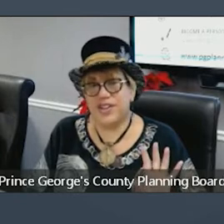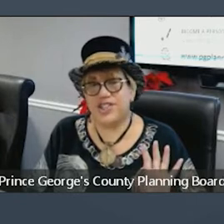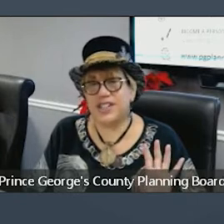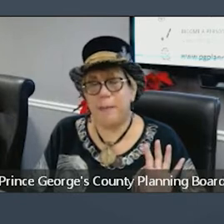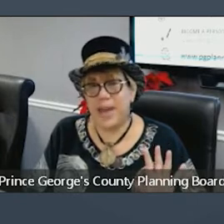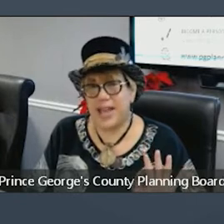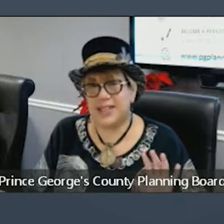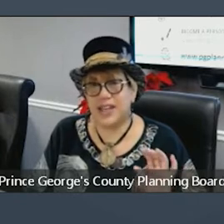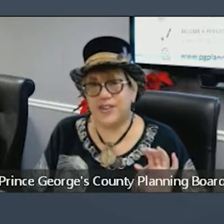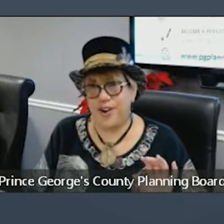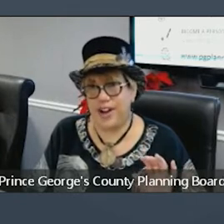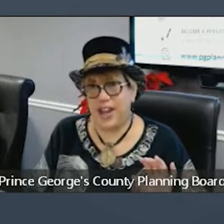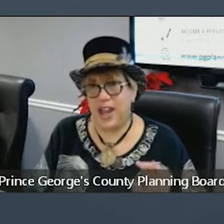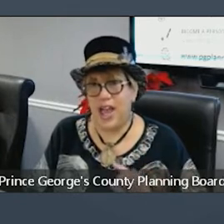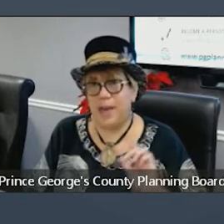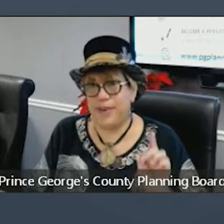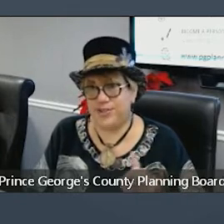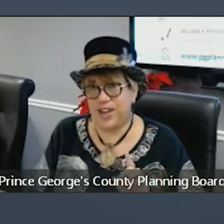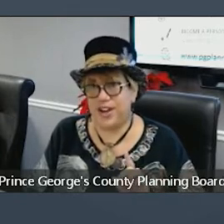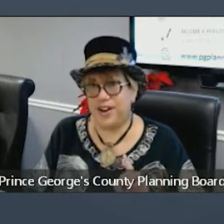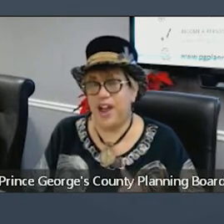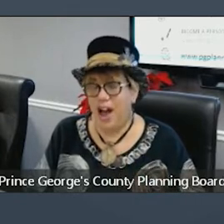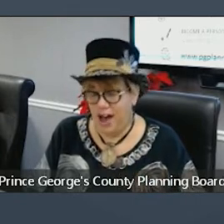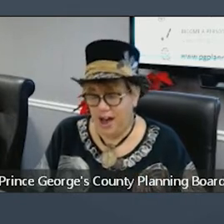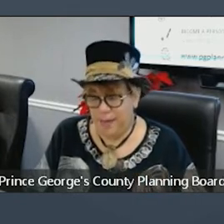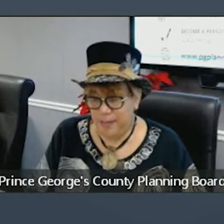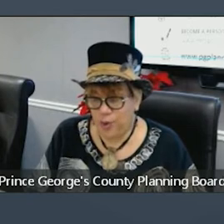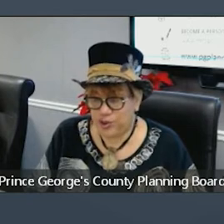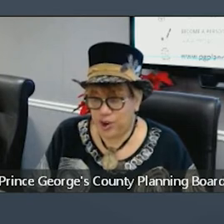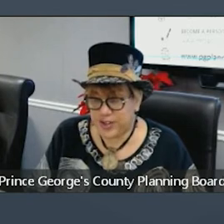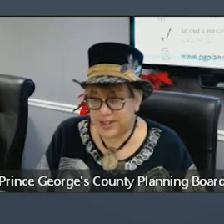she's an amazing attorney administrator who served as deputy